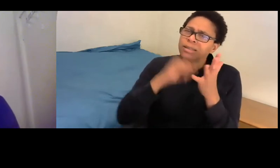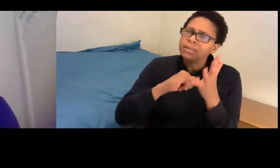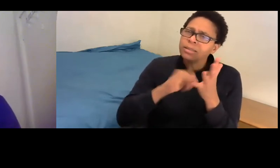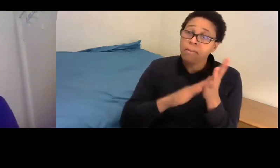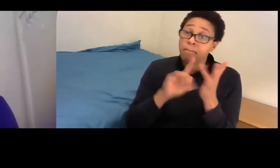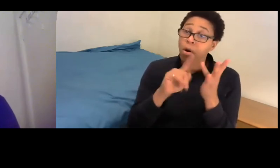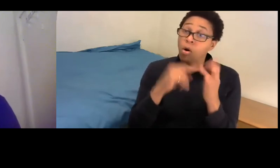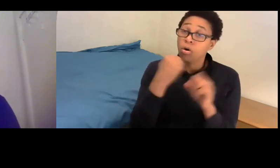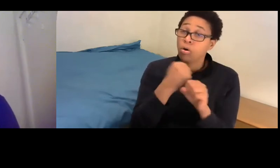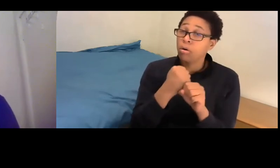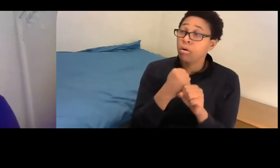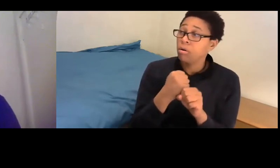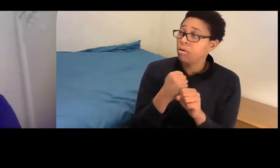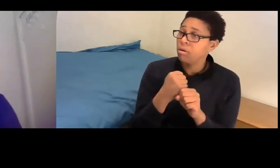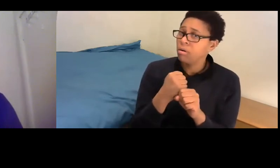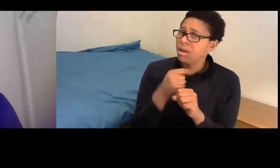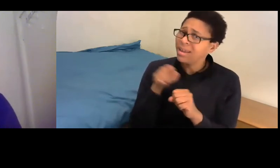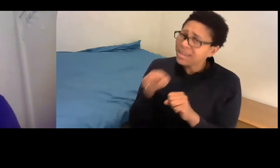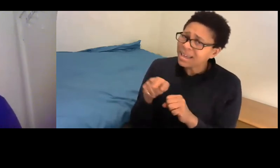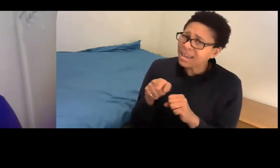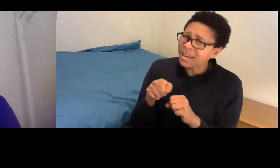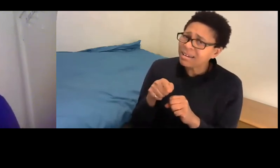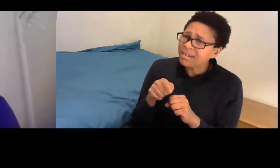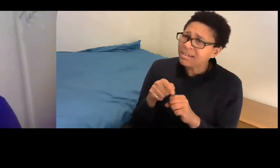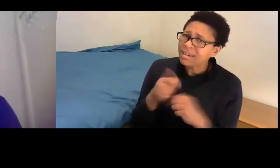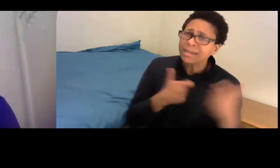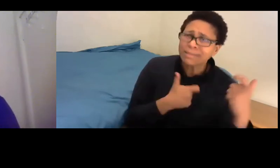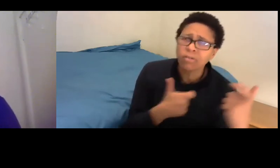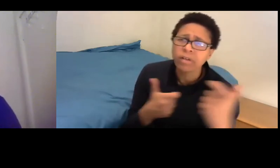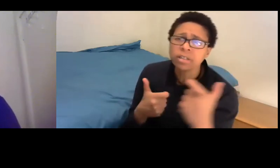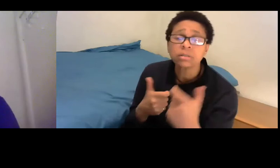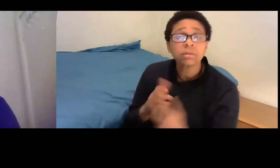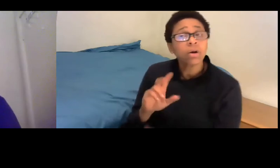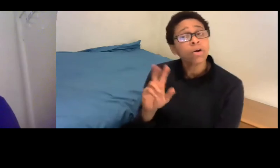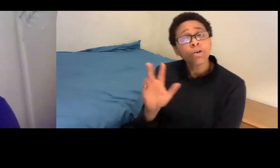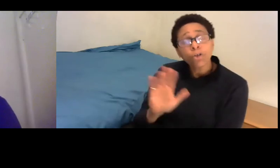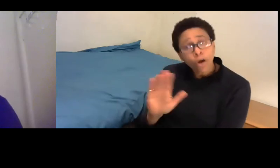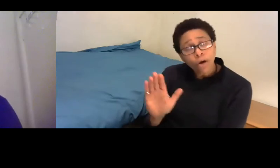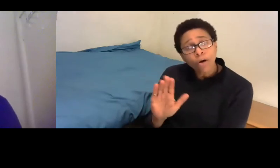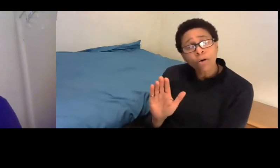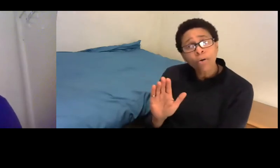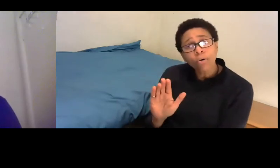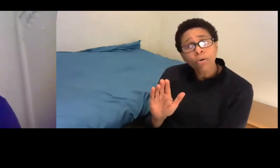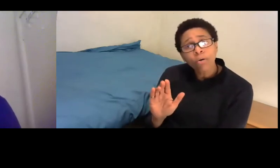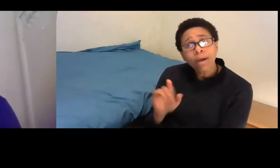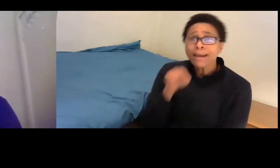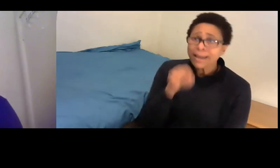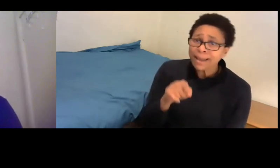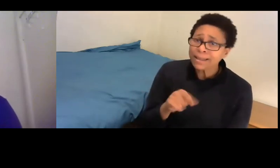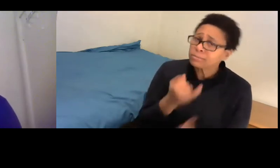is very anti LGBTQI. But he comes from a particular section of the British establishment, the British political establishment.